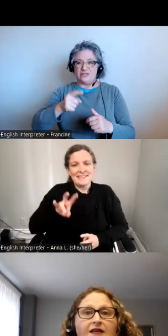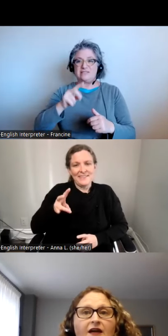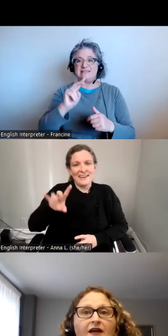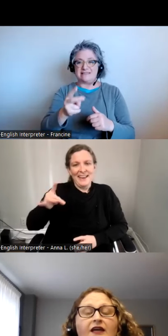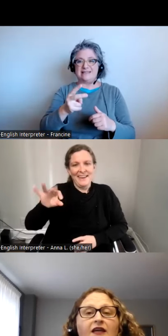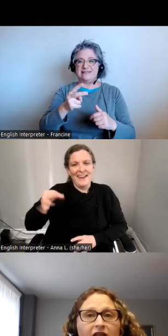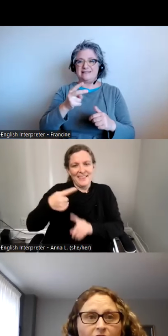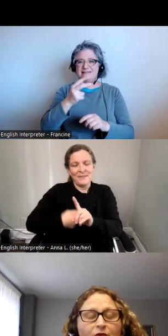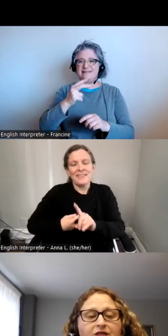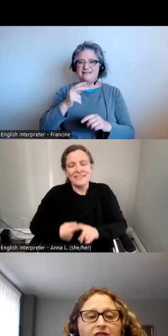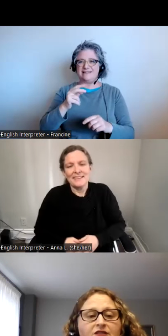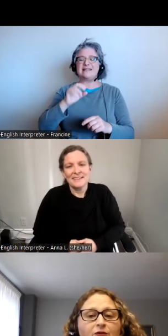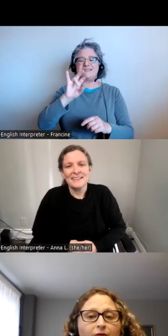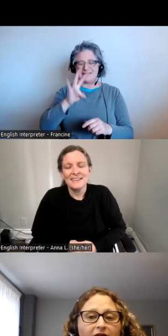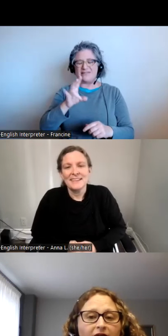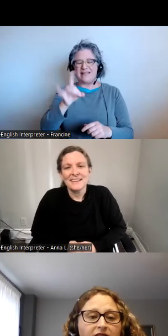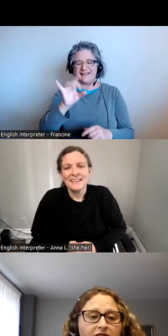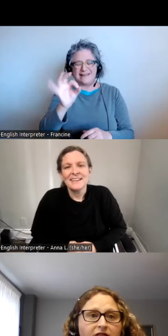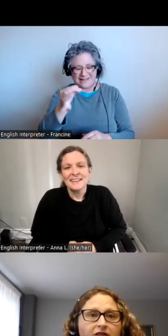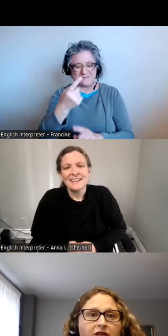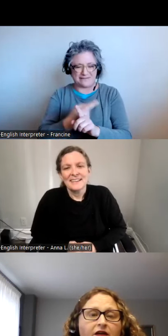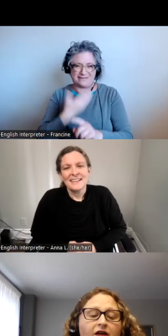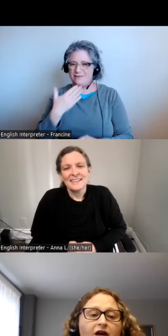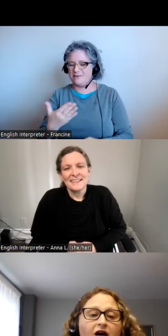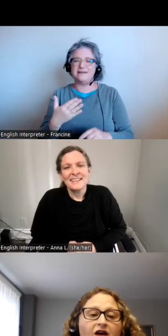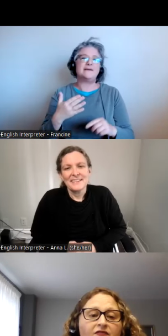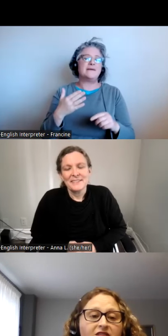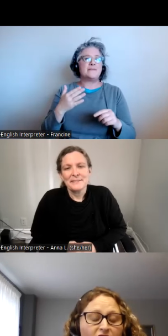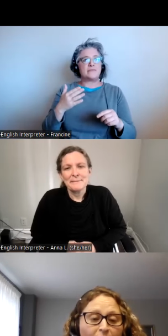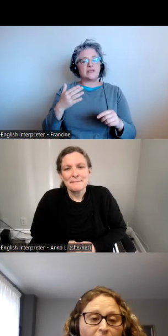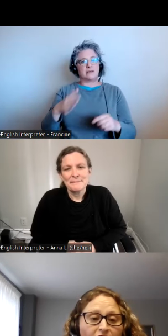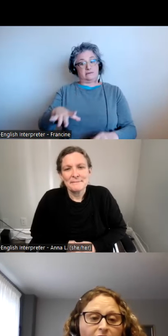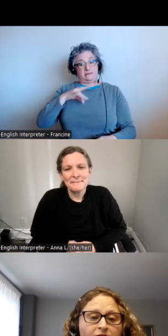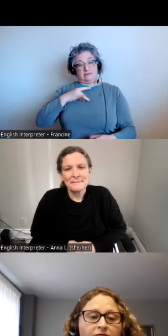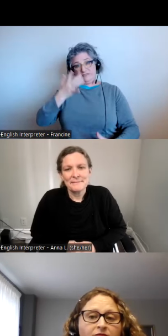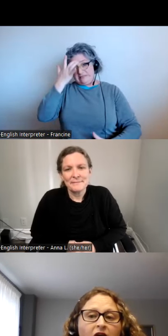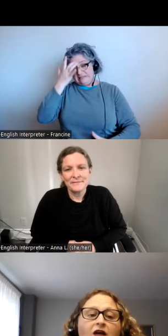. Especially in their third trimester